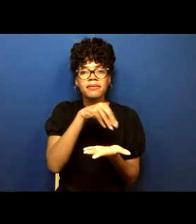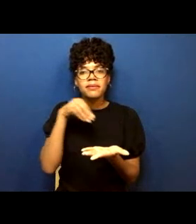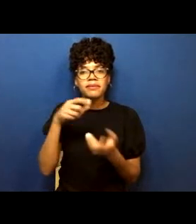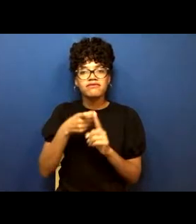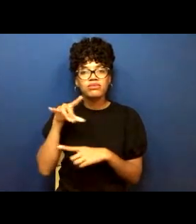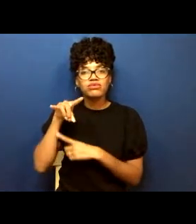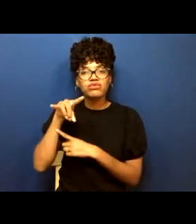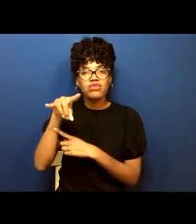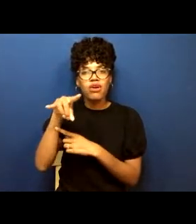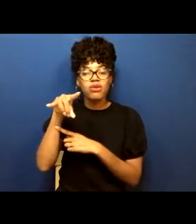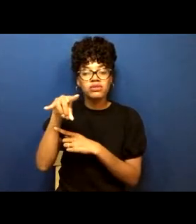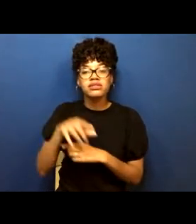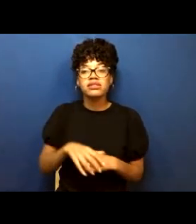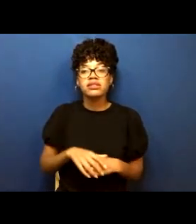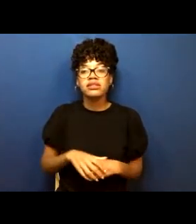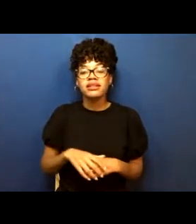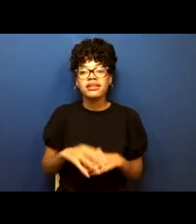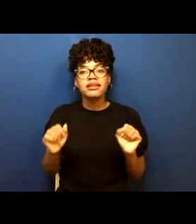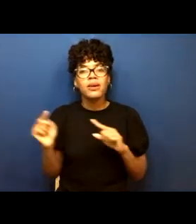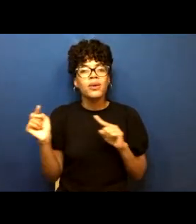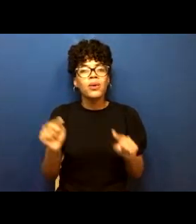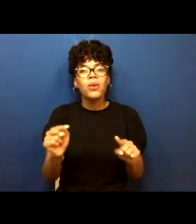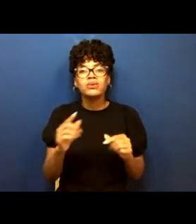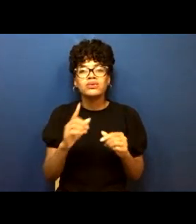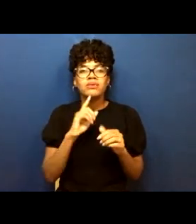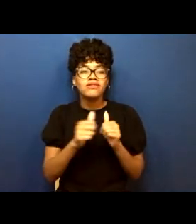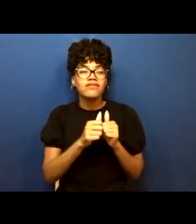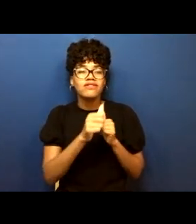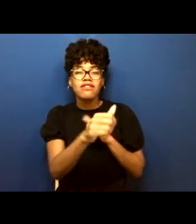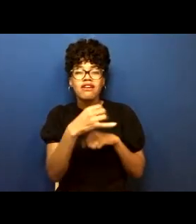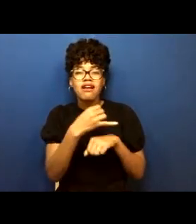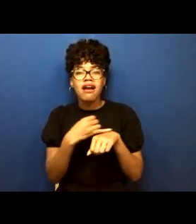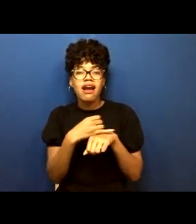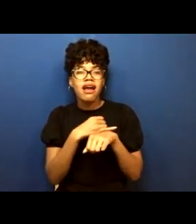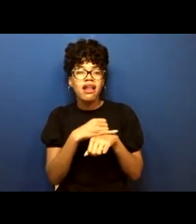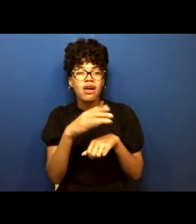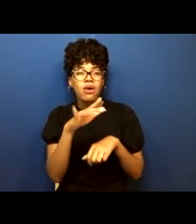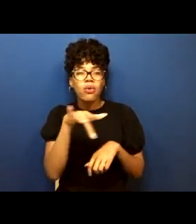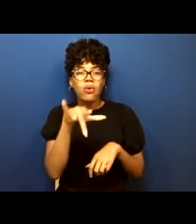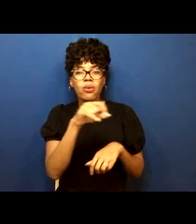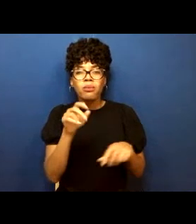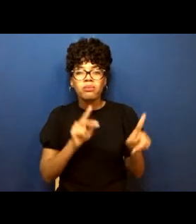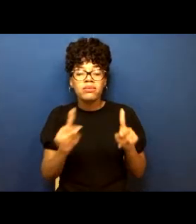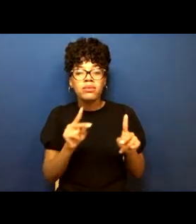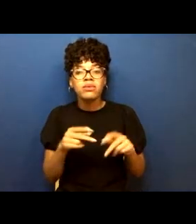We're able to go out to the most remote islands of the Aleutian islands where this endangered population